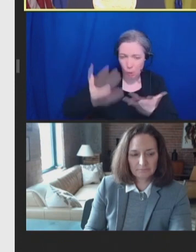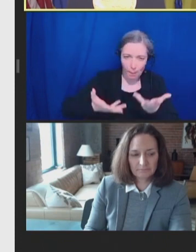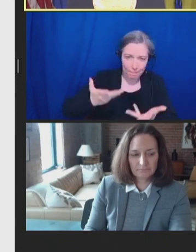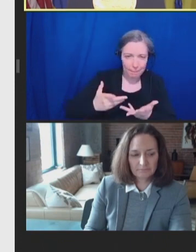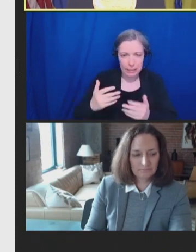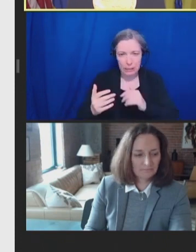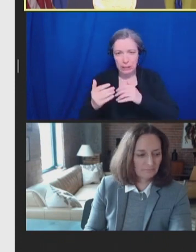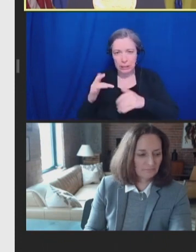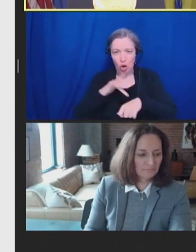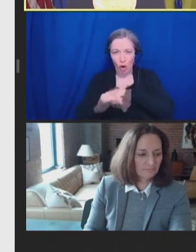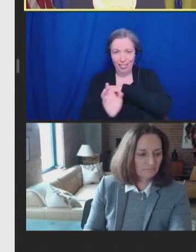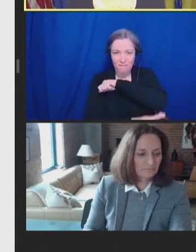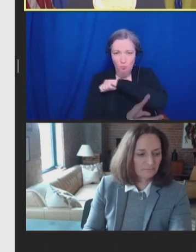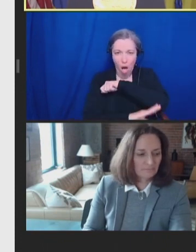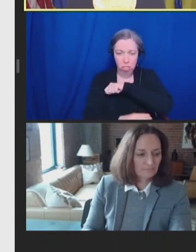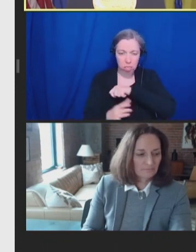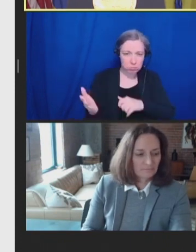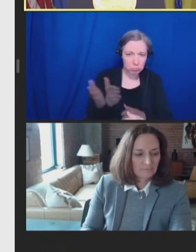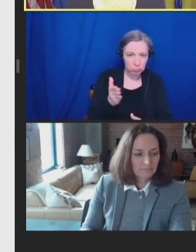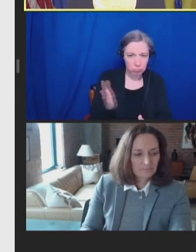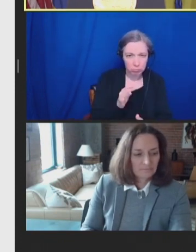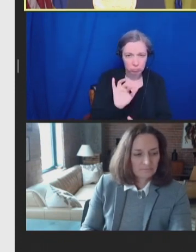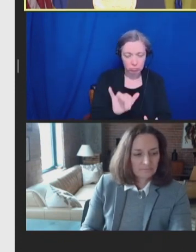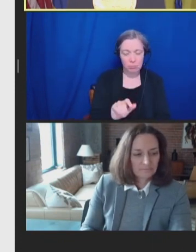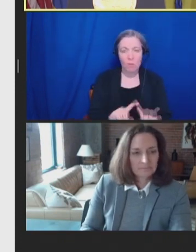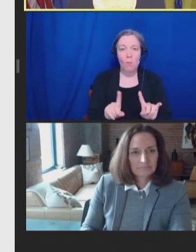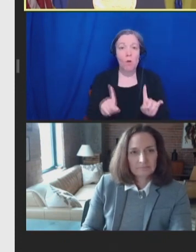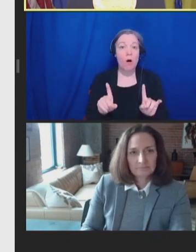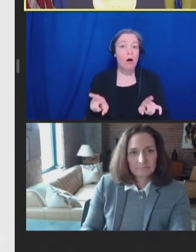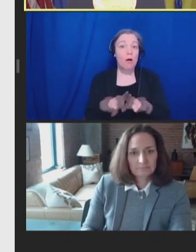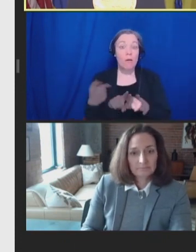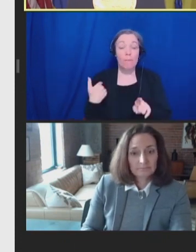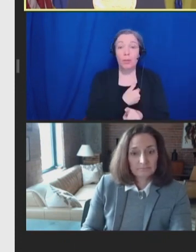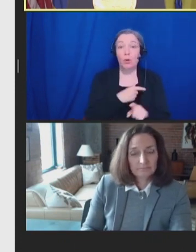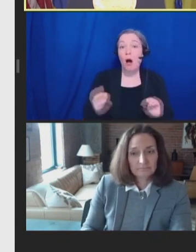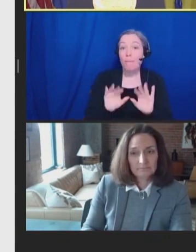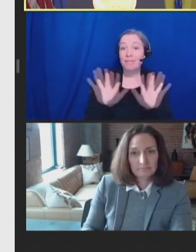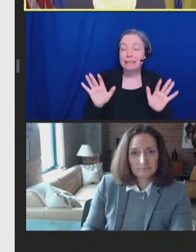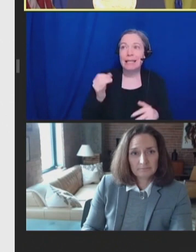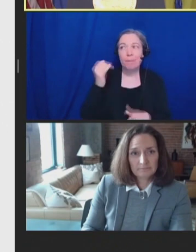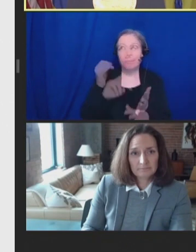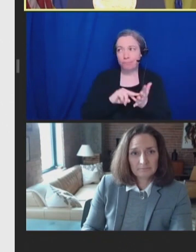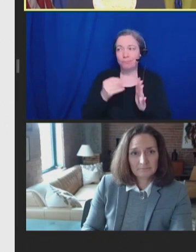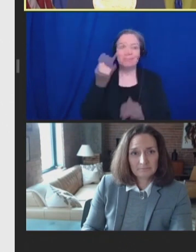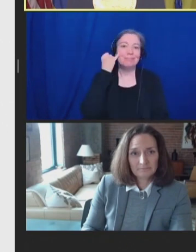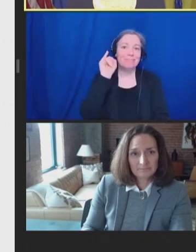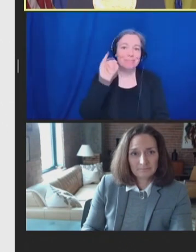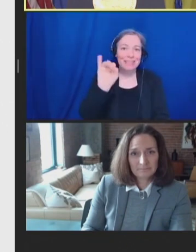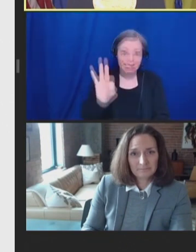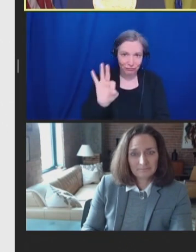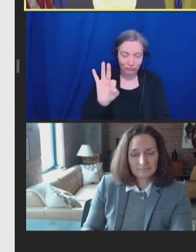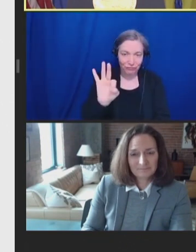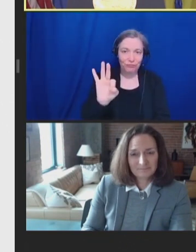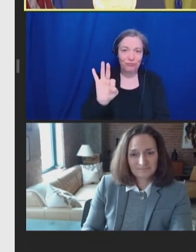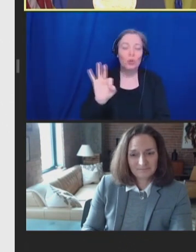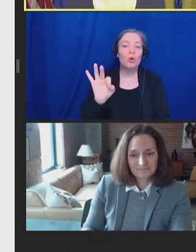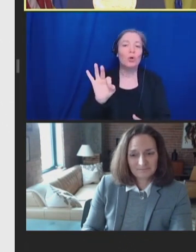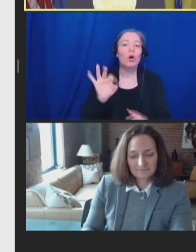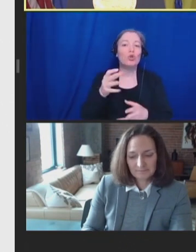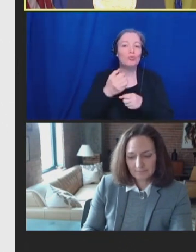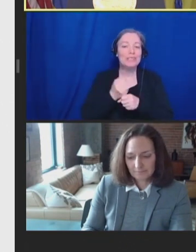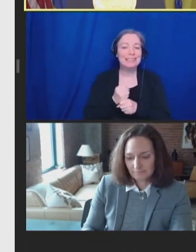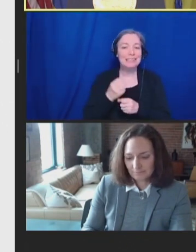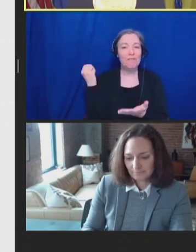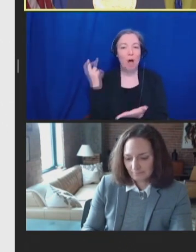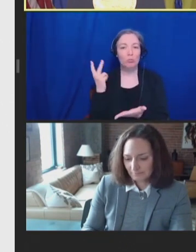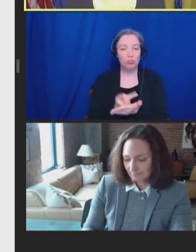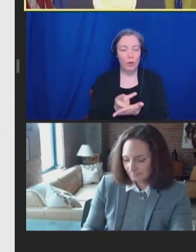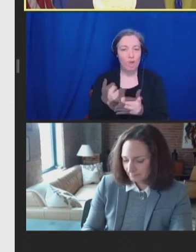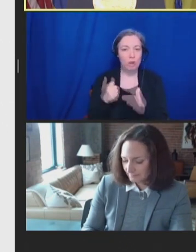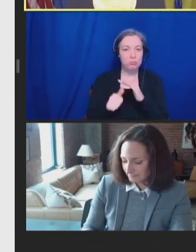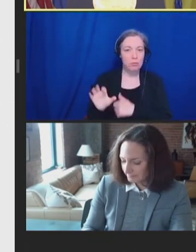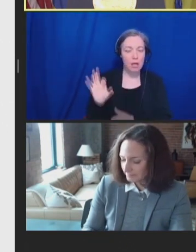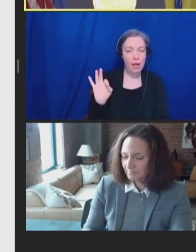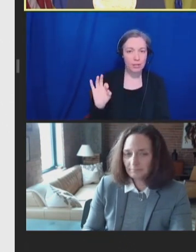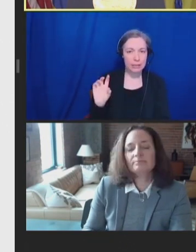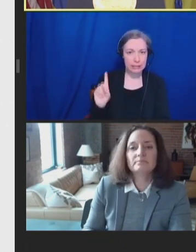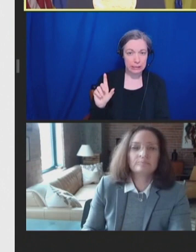then we are also, obviously, you know, if there is FDA approval and then recommendations by ACIP,